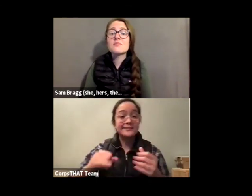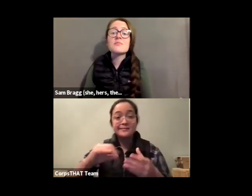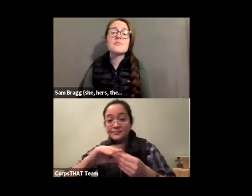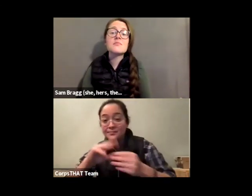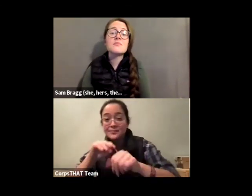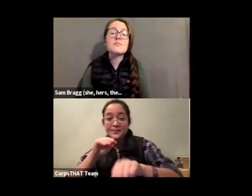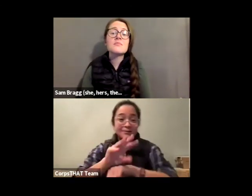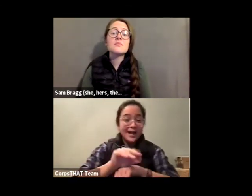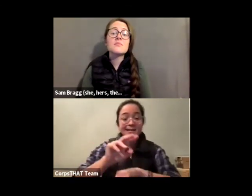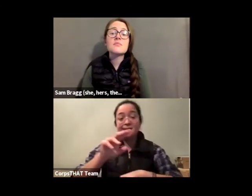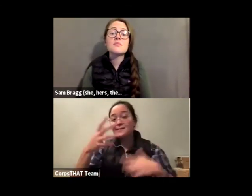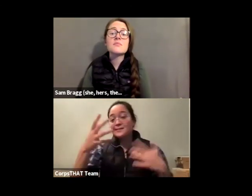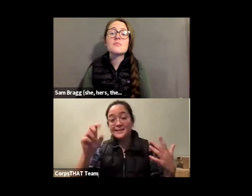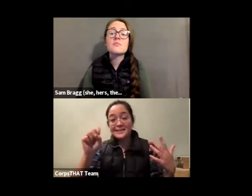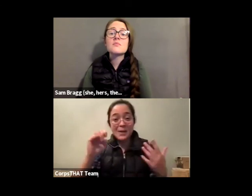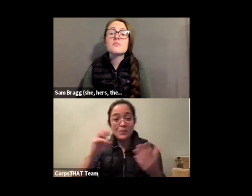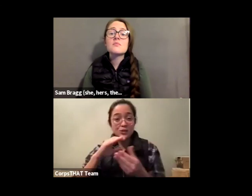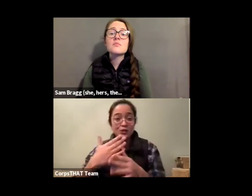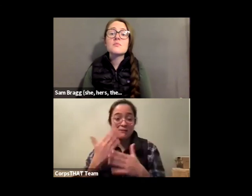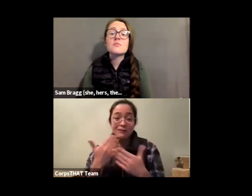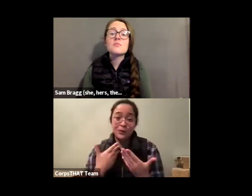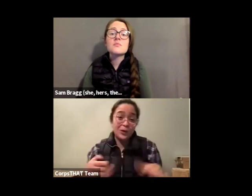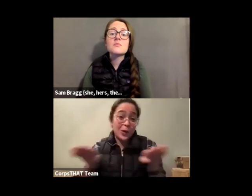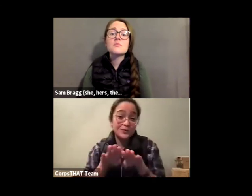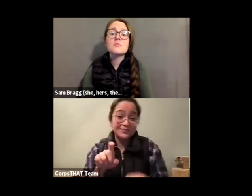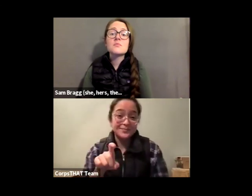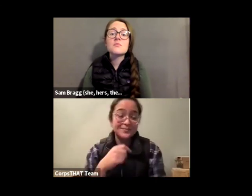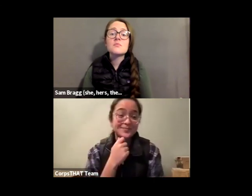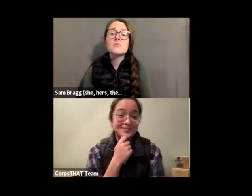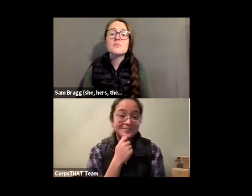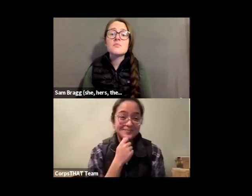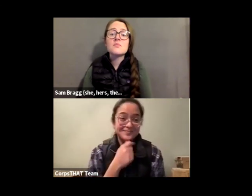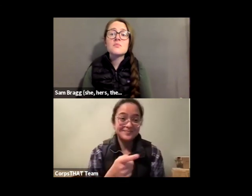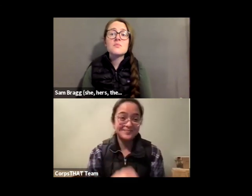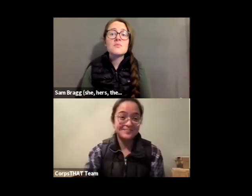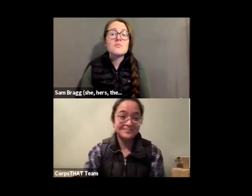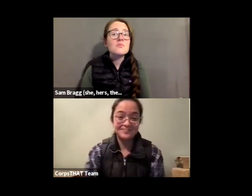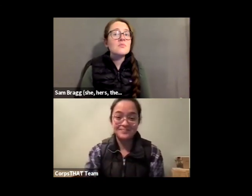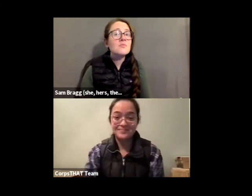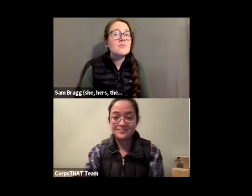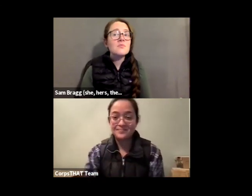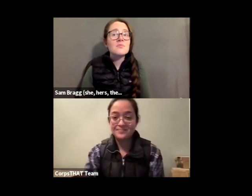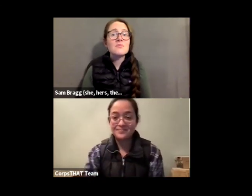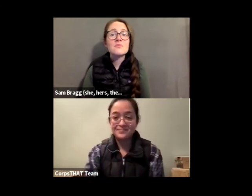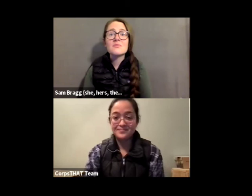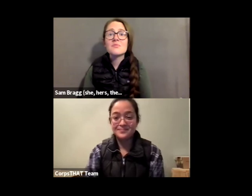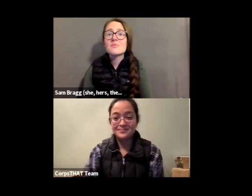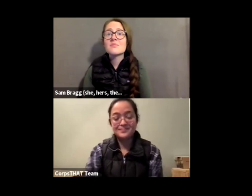is just amazing so if you have any advice or any last words before we